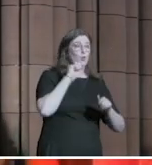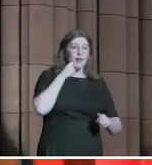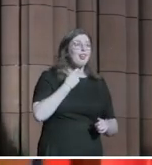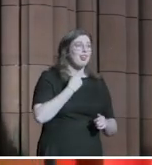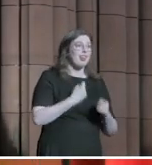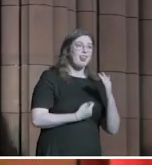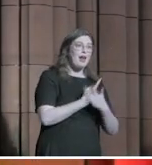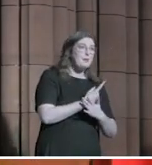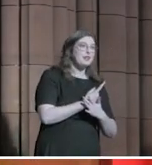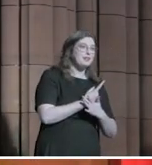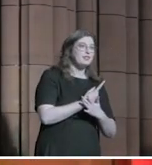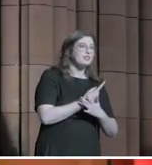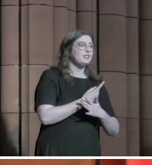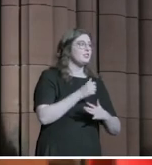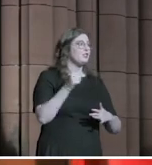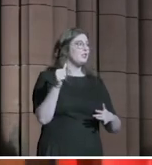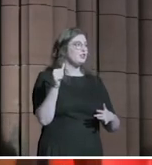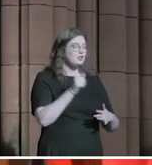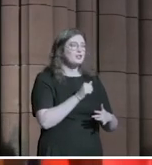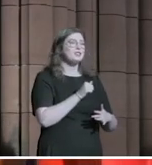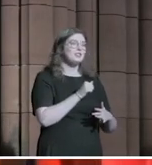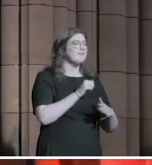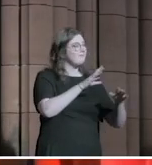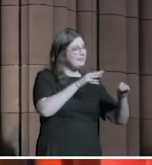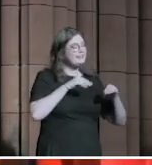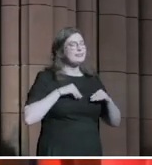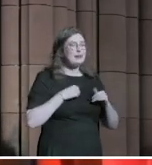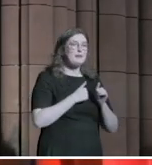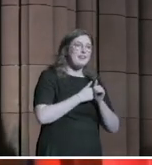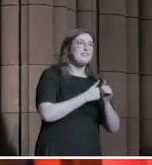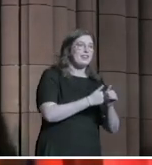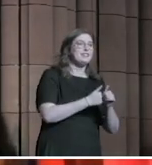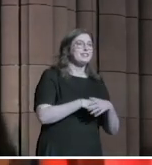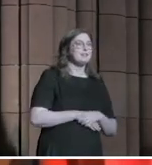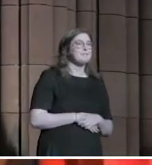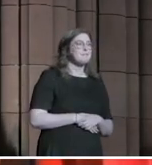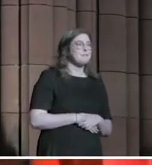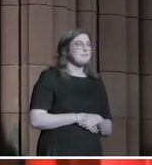be indignant and cringe quietly at first at least, and then act on it.